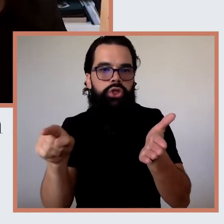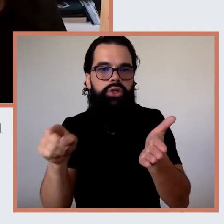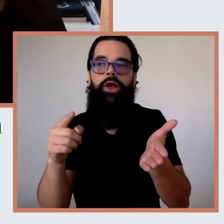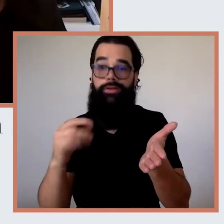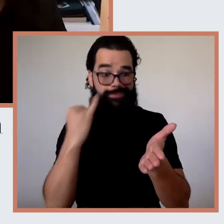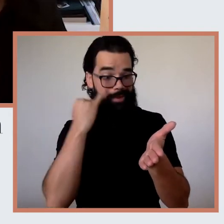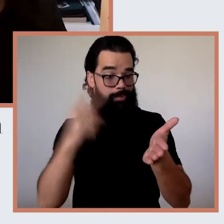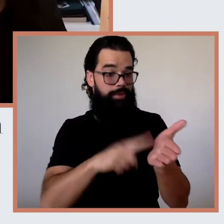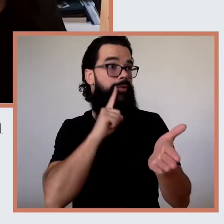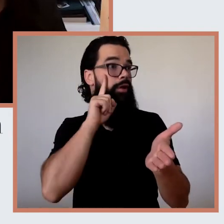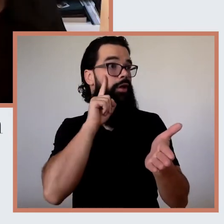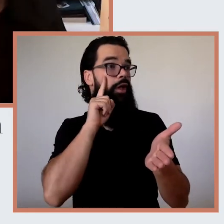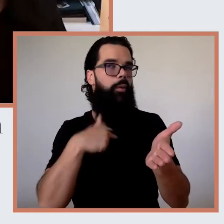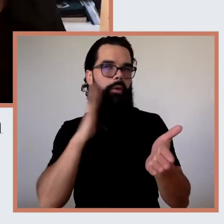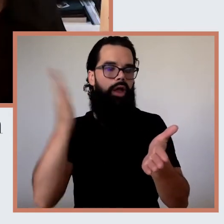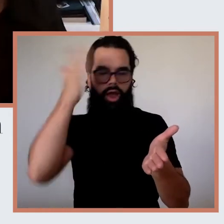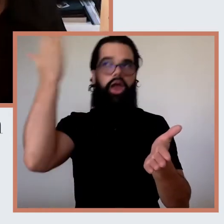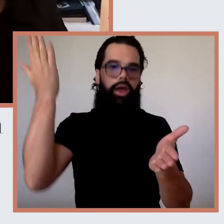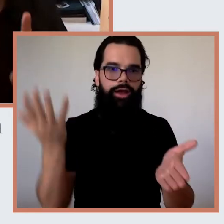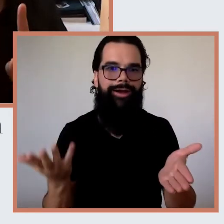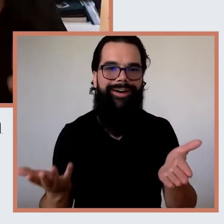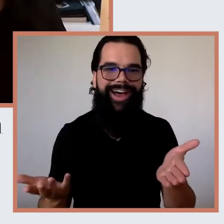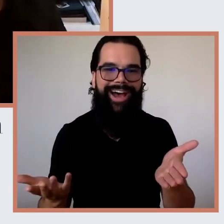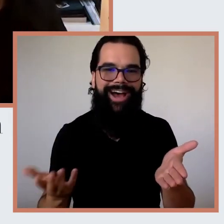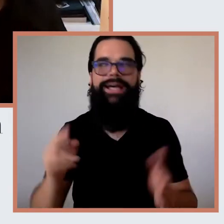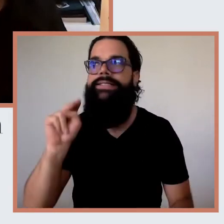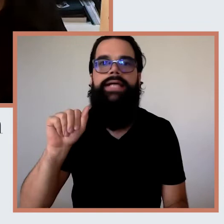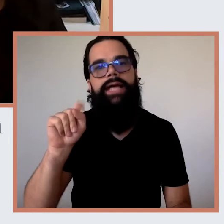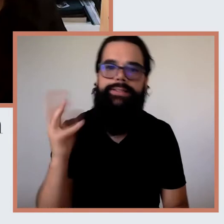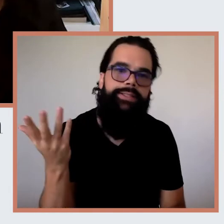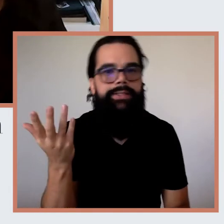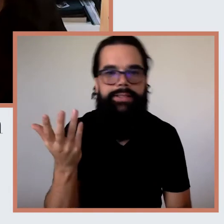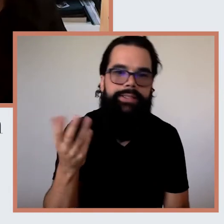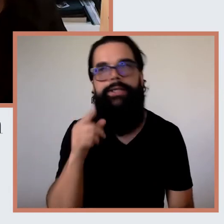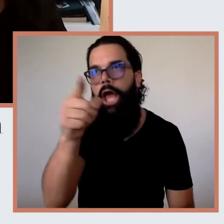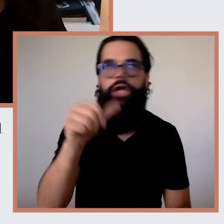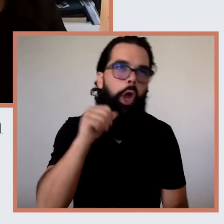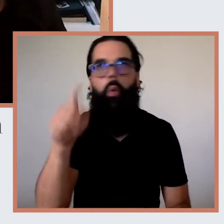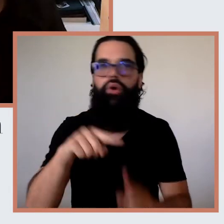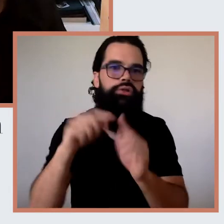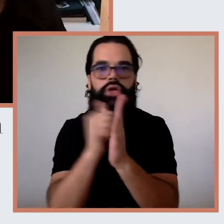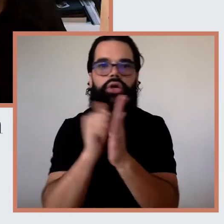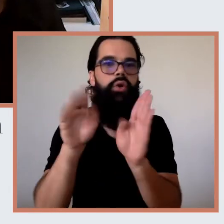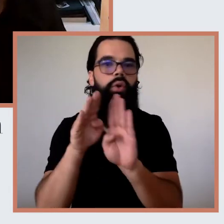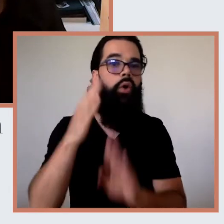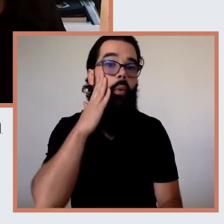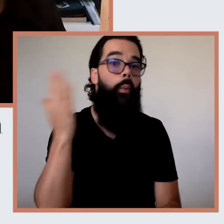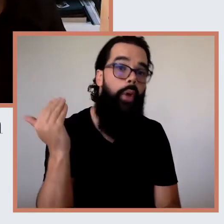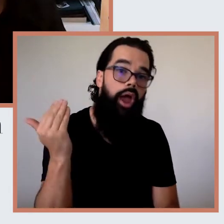where I would need to have somebody slap me metaphorically and say, "Nat, you're not gonna knock at a door,